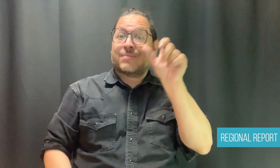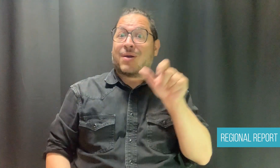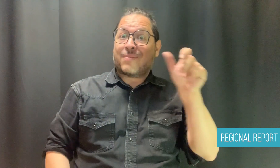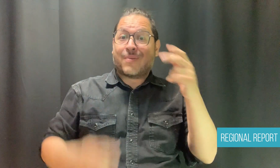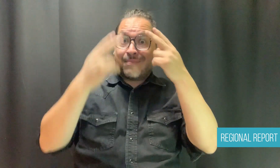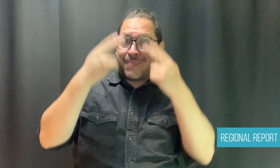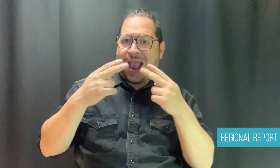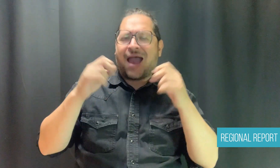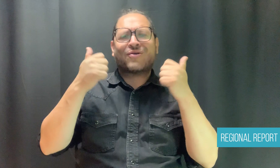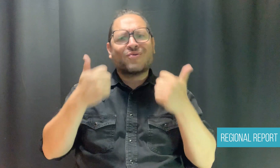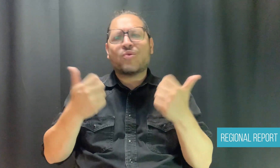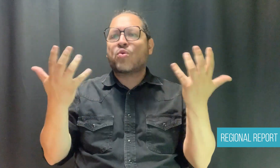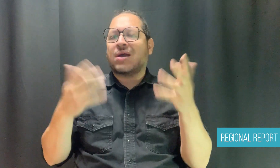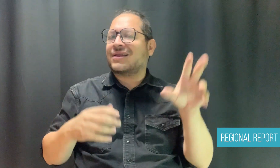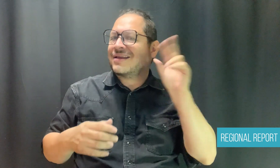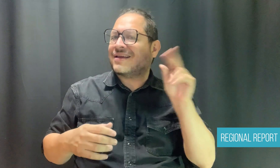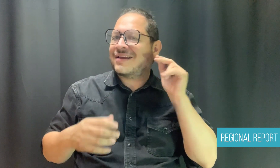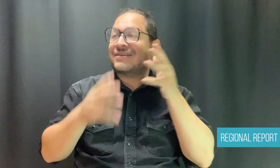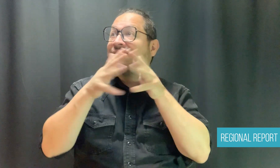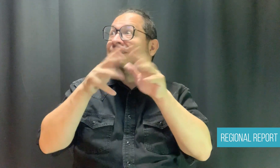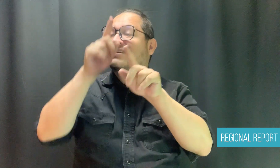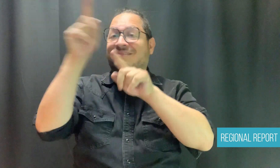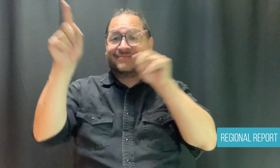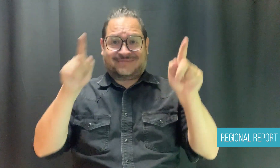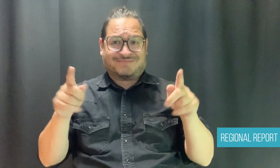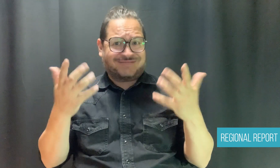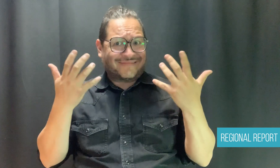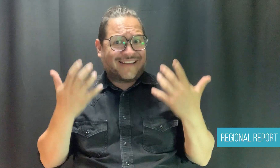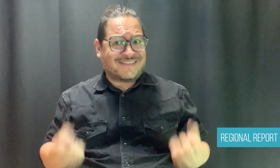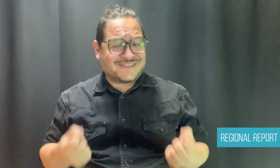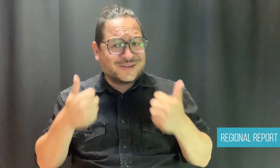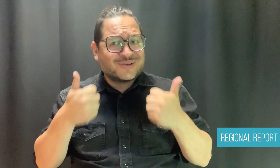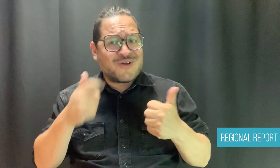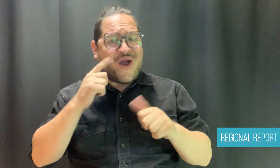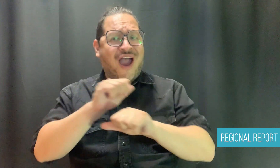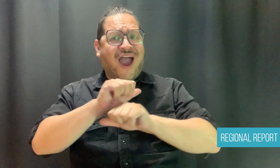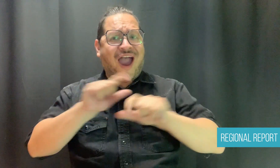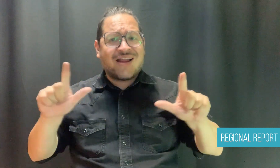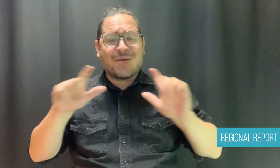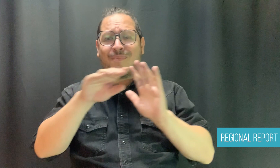to the audio descriptions. This is provided on all